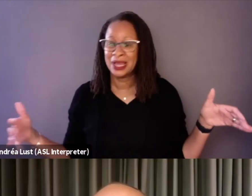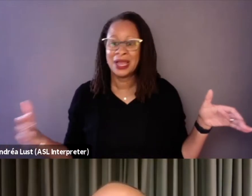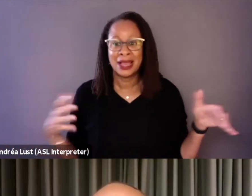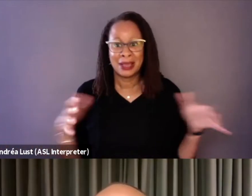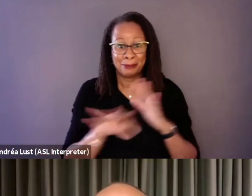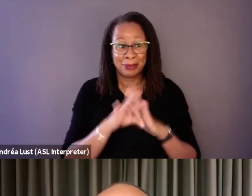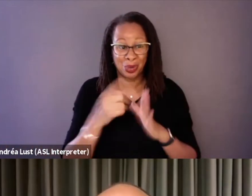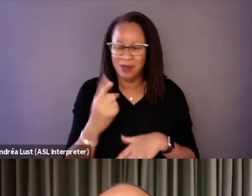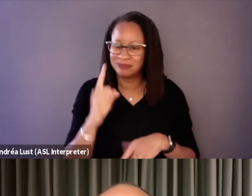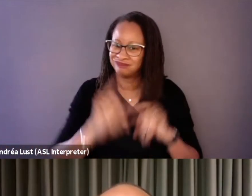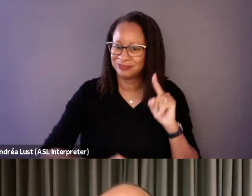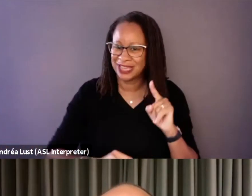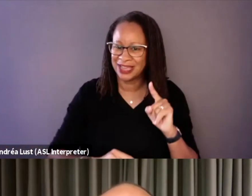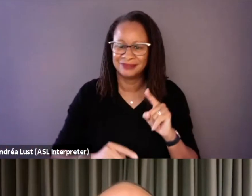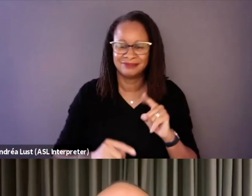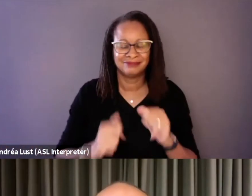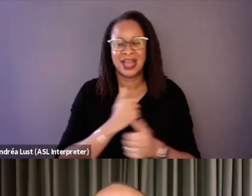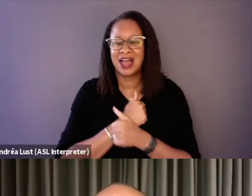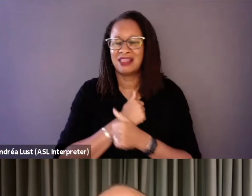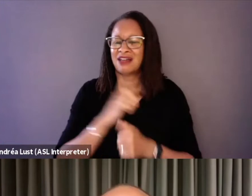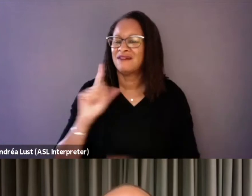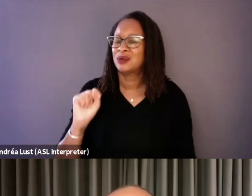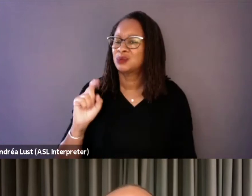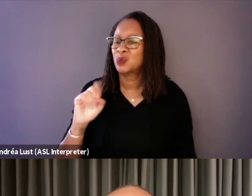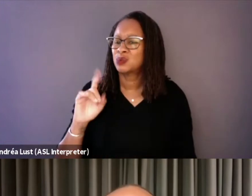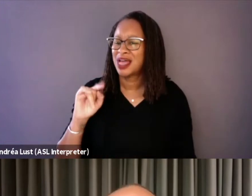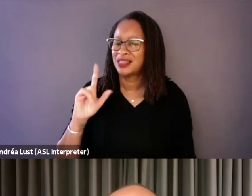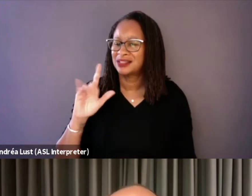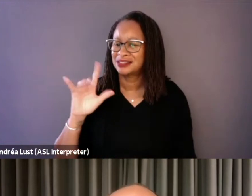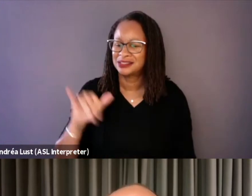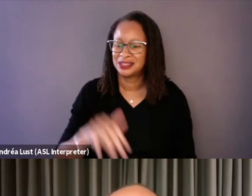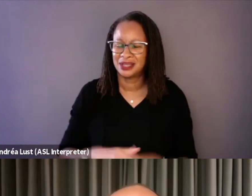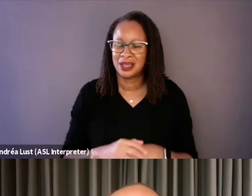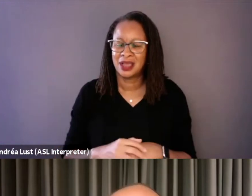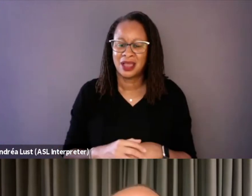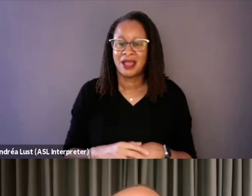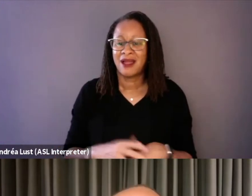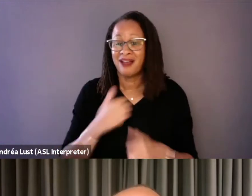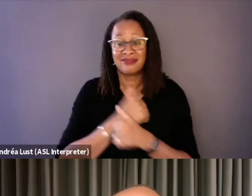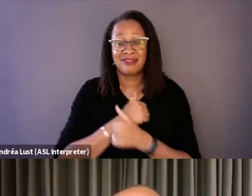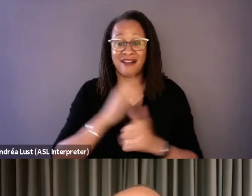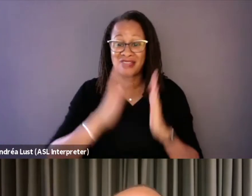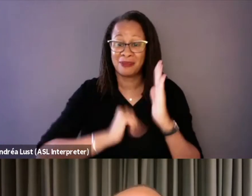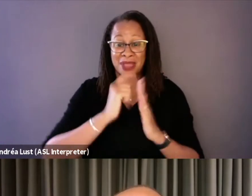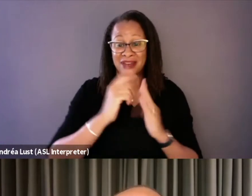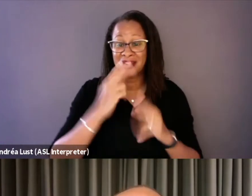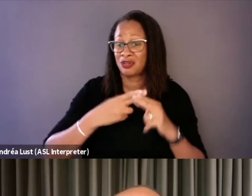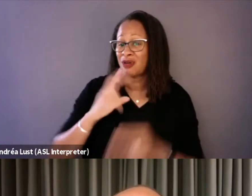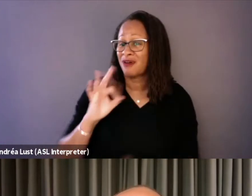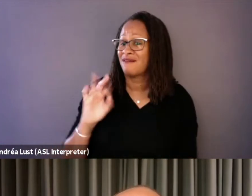I do love the painting "Fuck You Faggot Fucker," I really think it's astonishing.